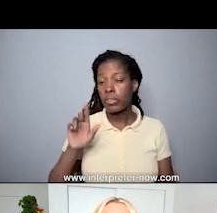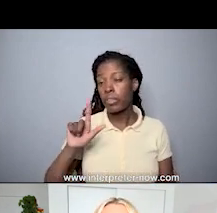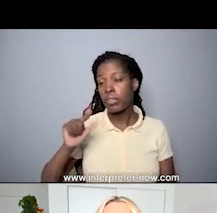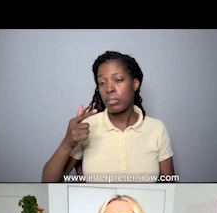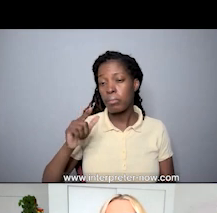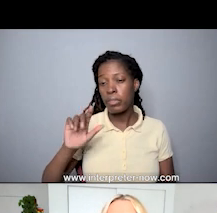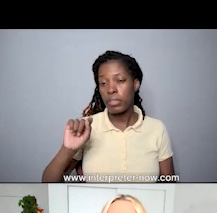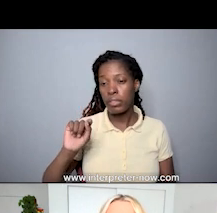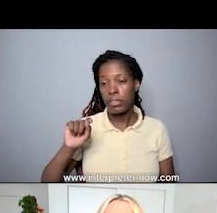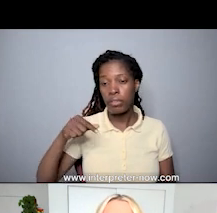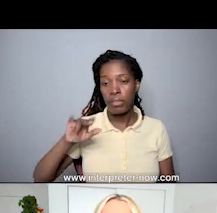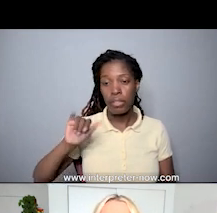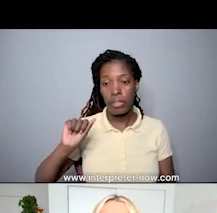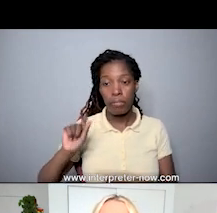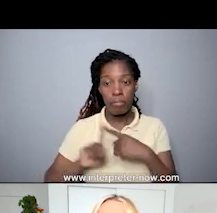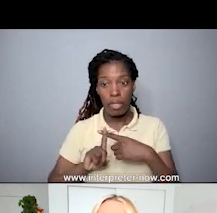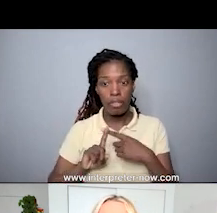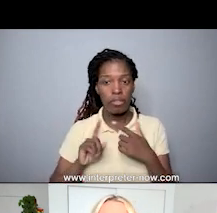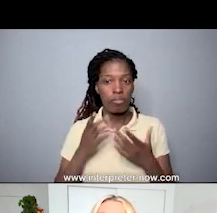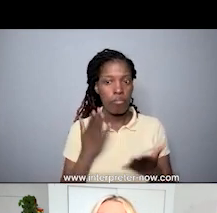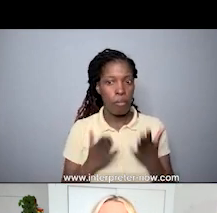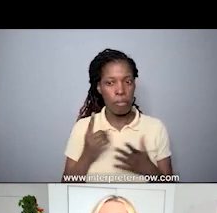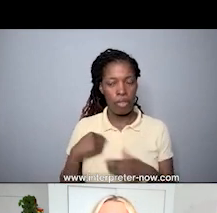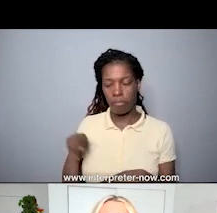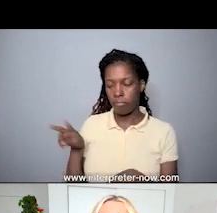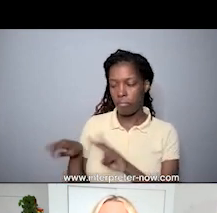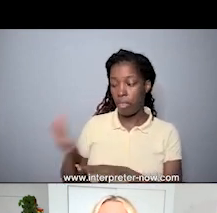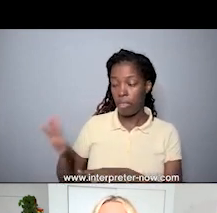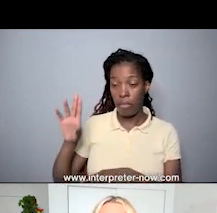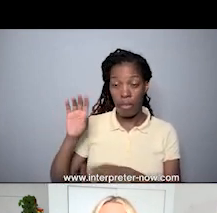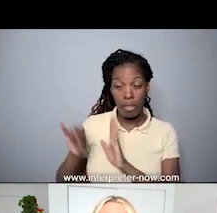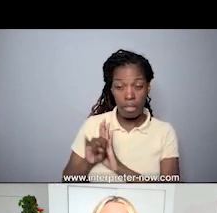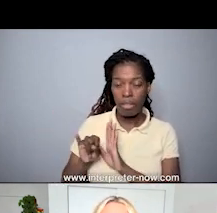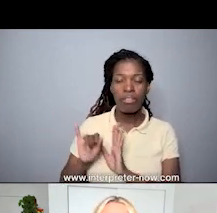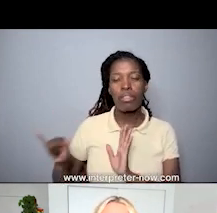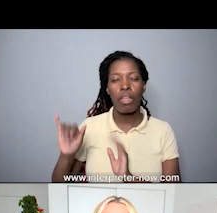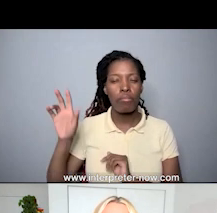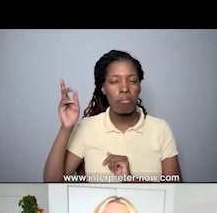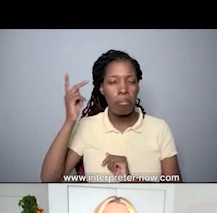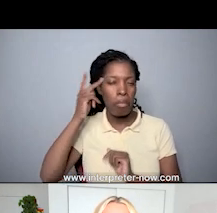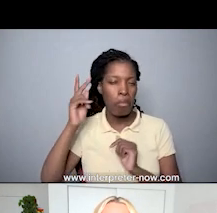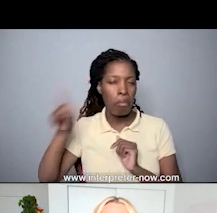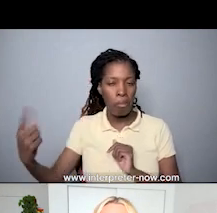For an LGBTQIA+ person, that could be treating somebody's identity as just politics, or something